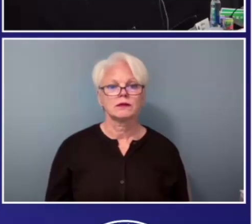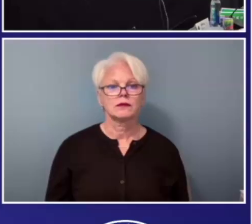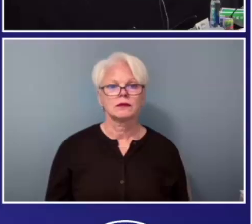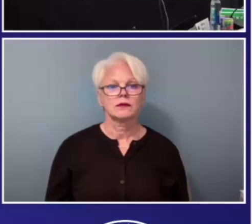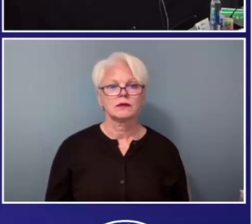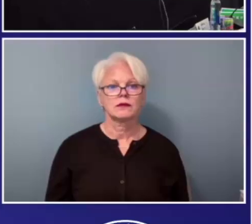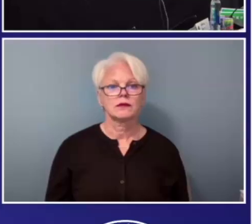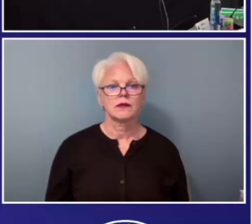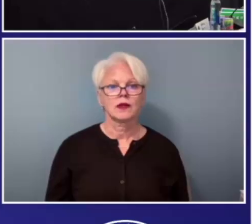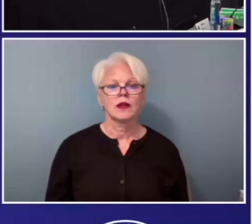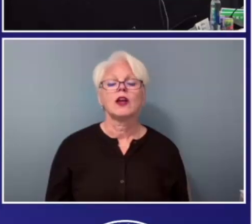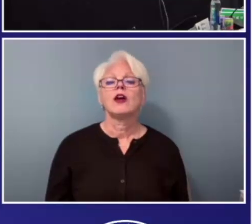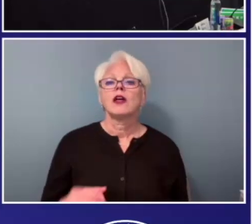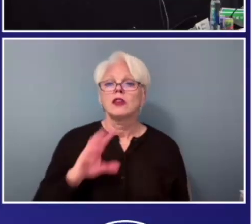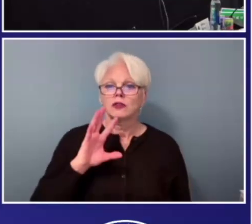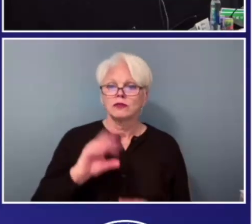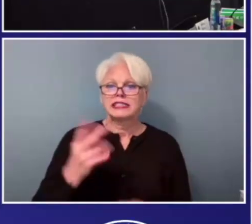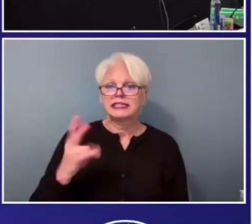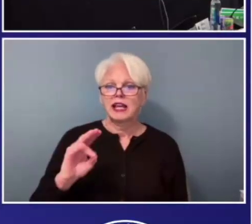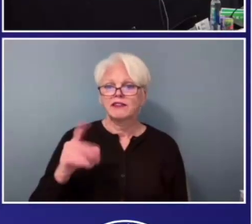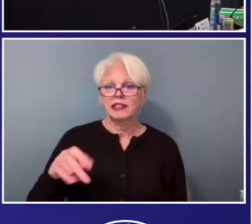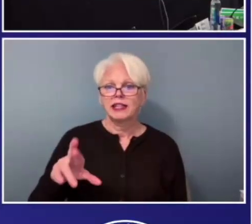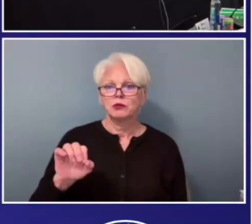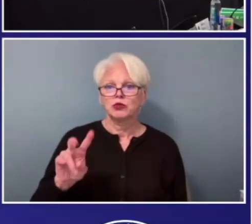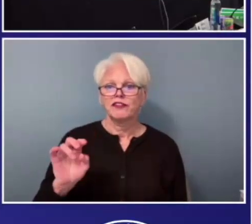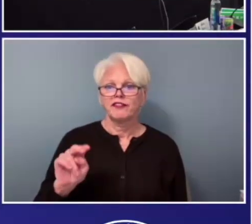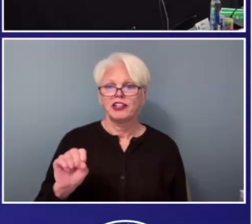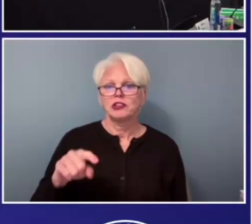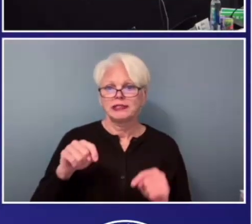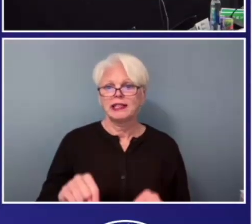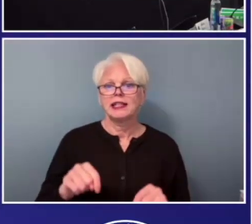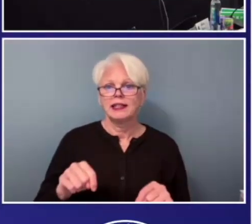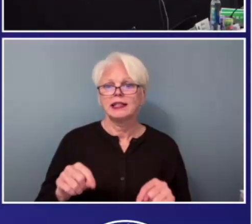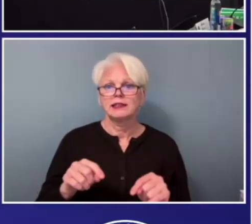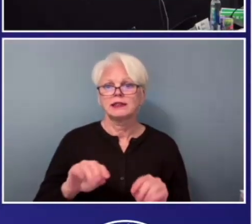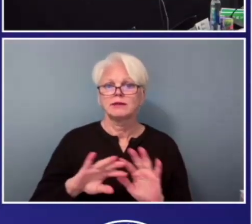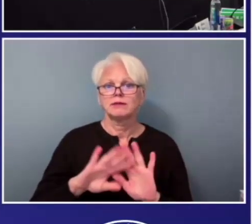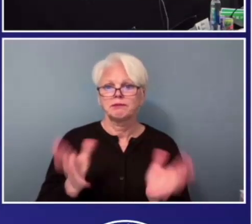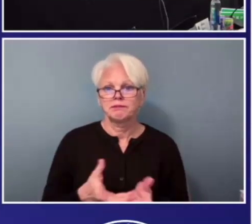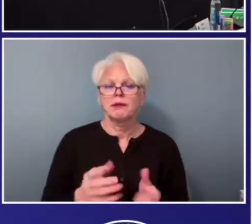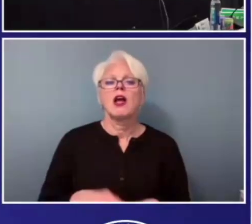There are 17 provisions in this package. We have thoroughly reviewed every single